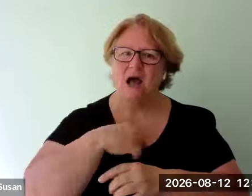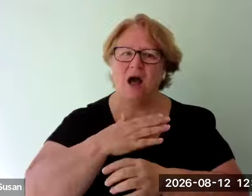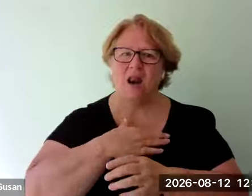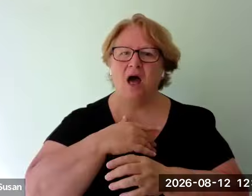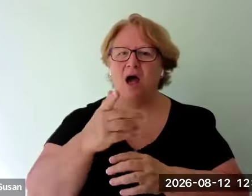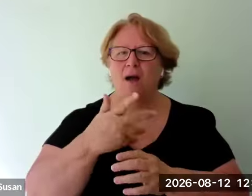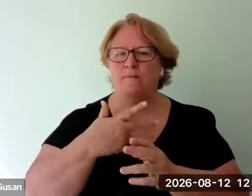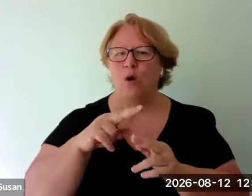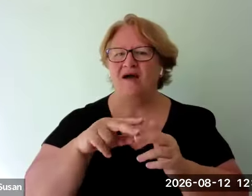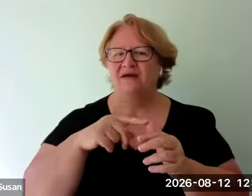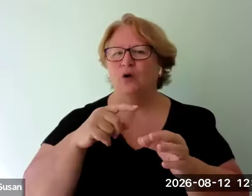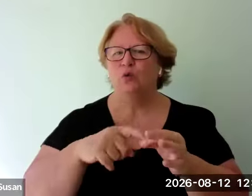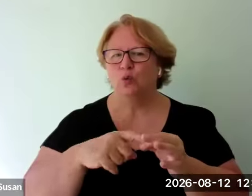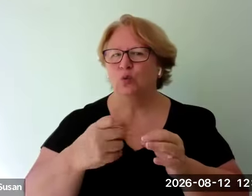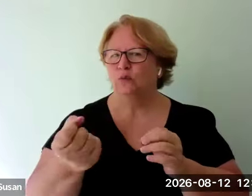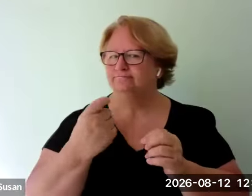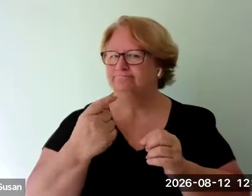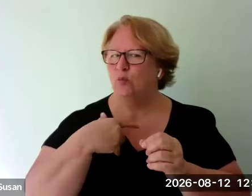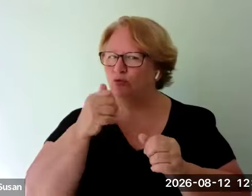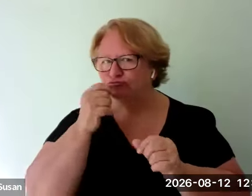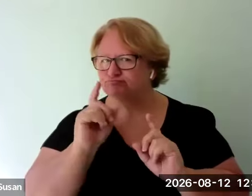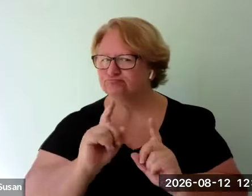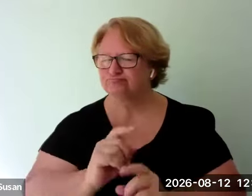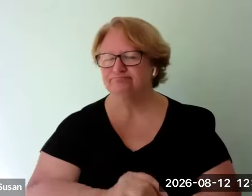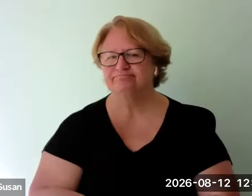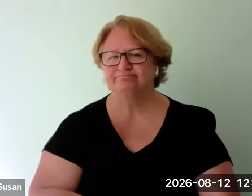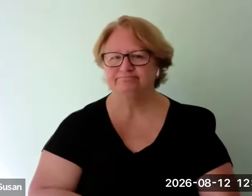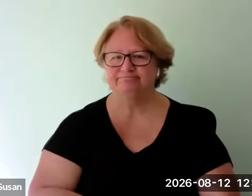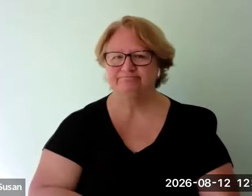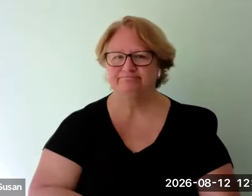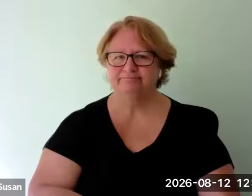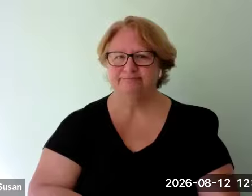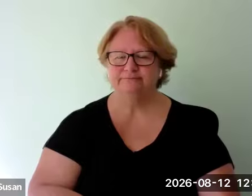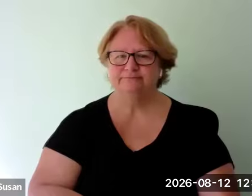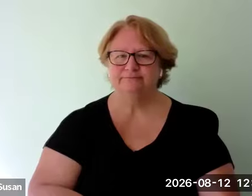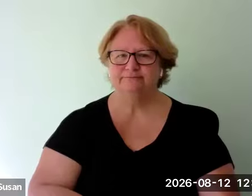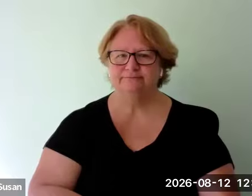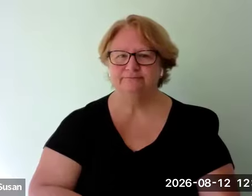is why we have created that special - you can register to say, yes, I would like those more frequent updates and we